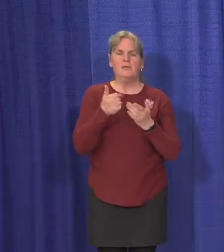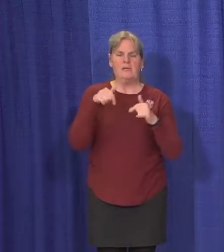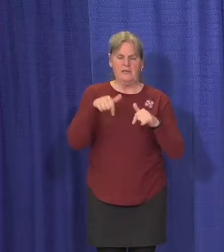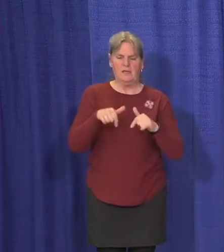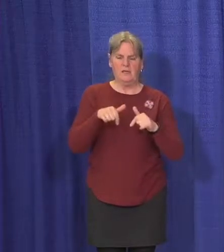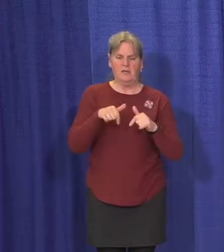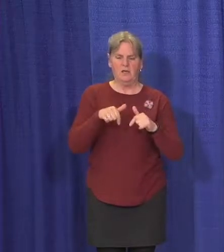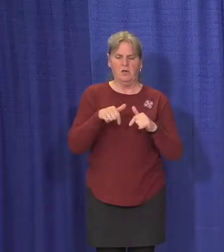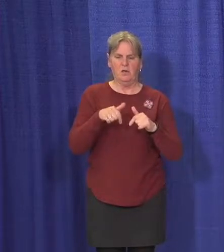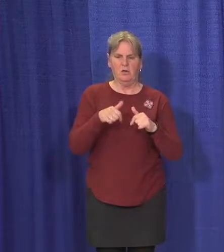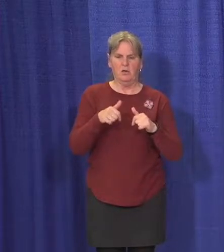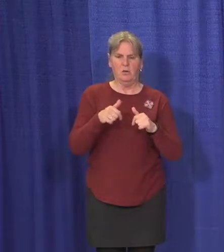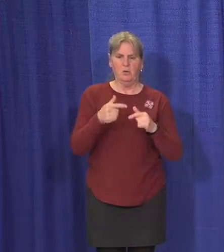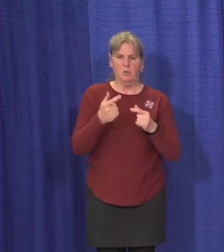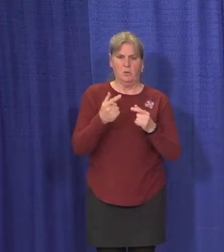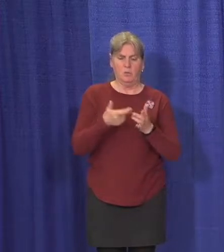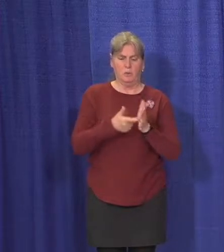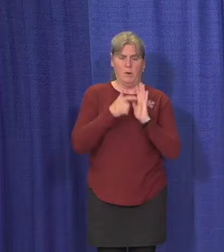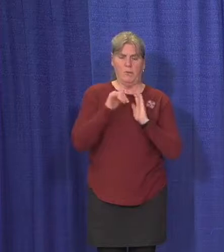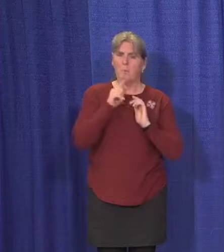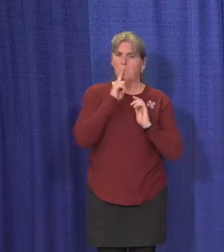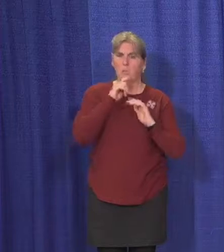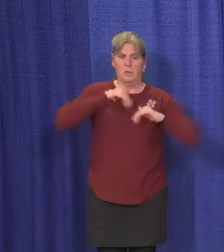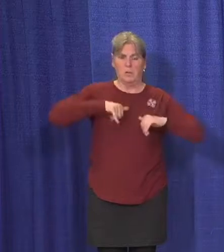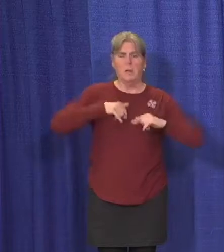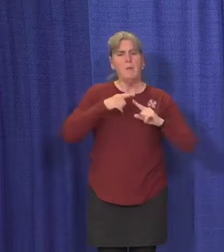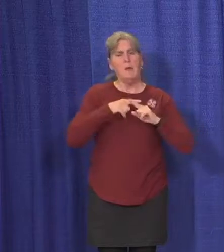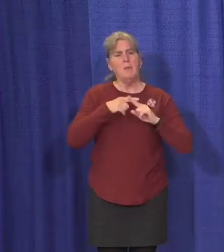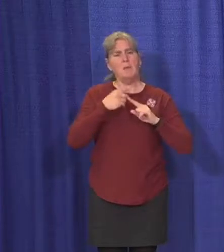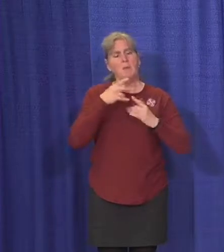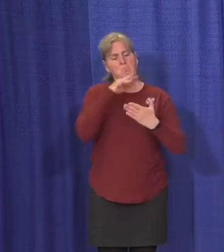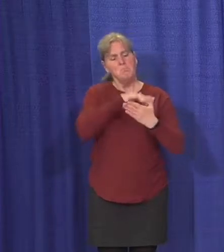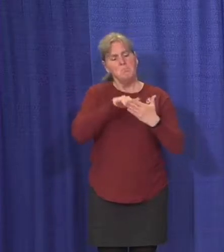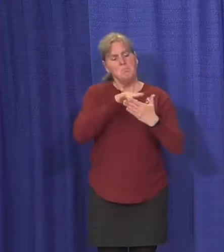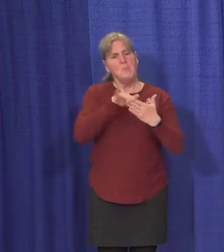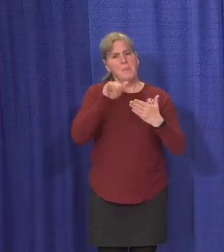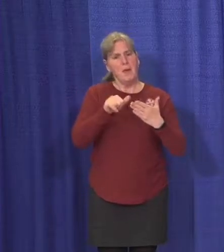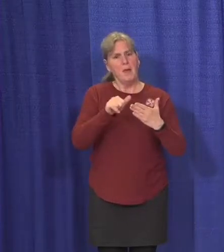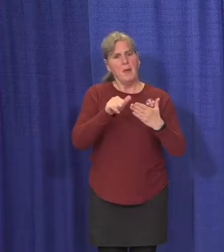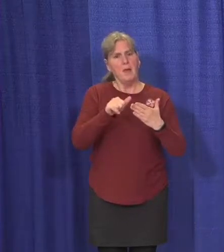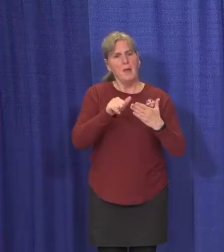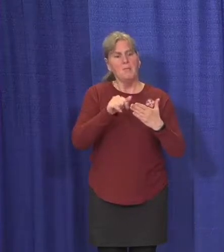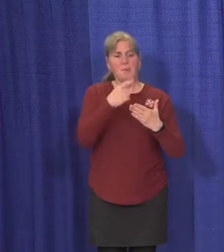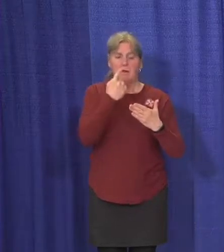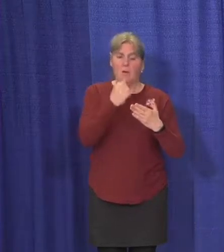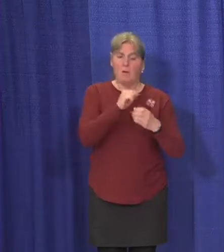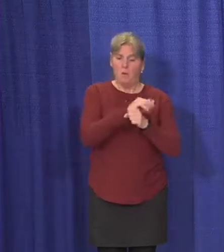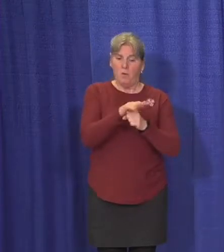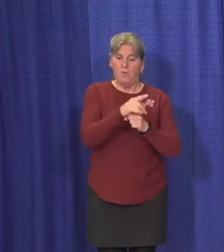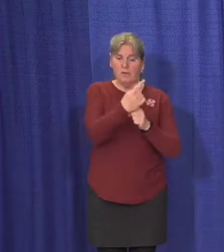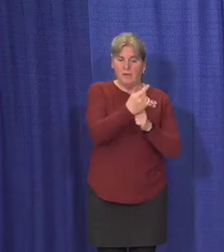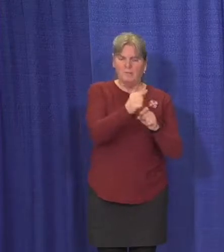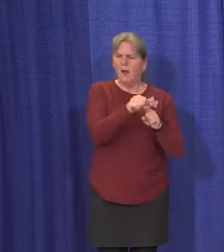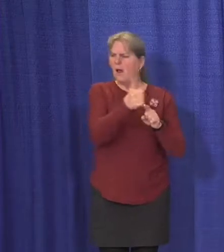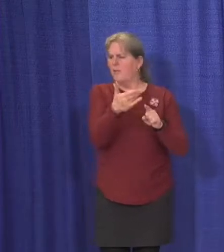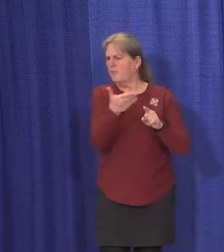It's not a policy option that has been pursued in detail but I think it's worth looking at not